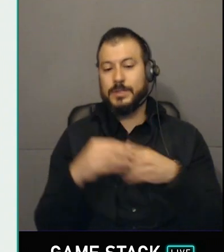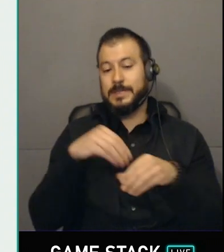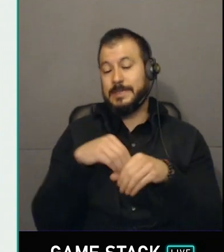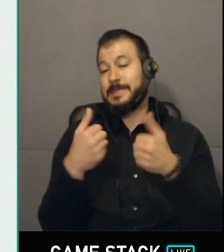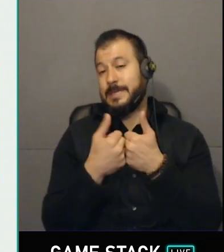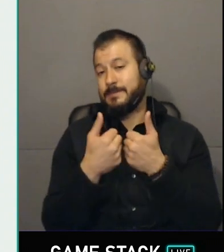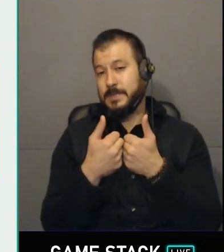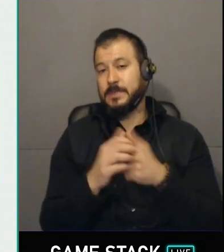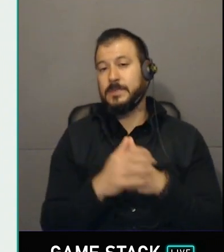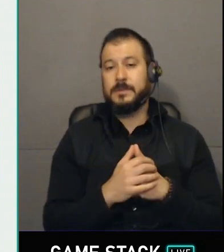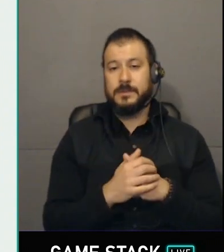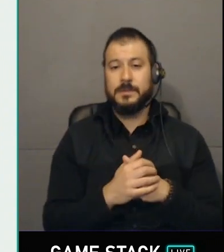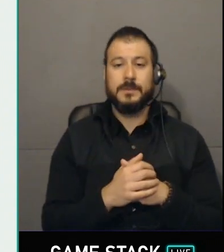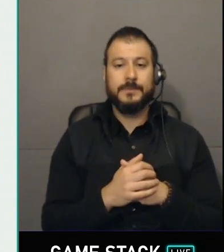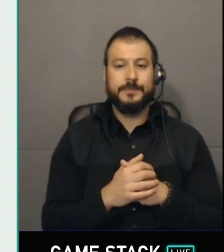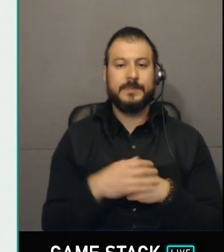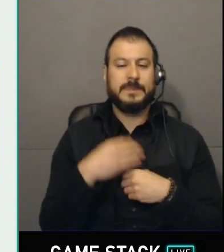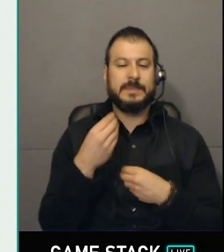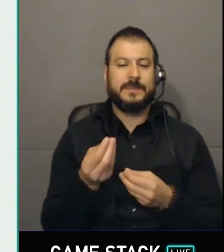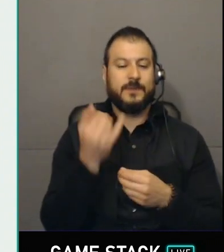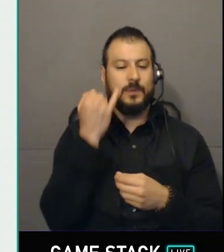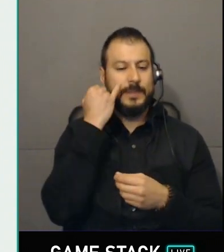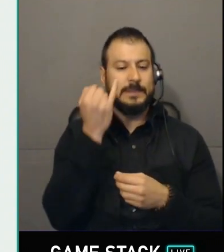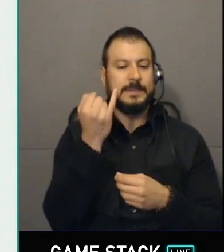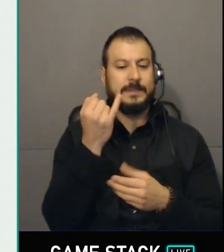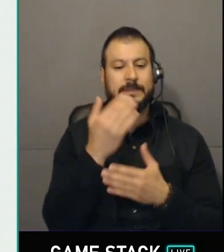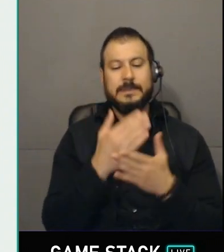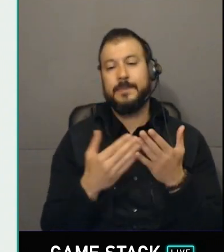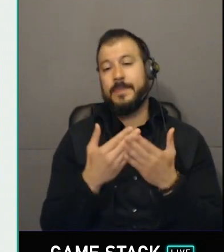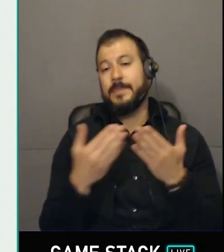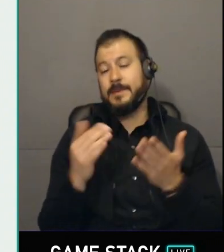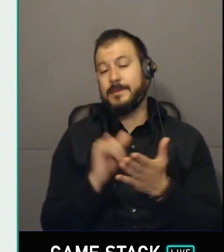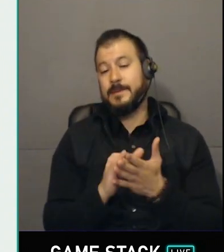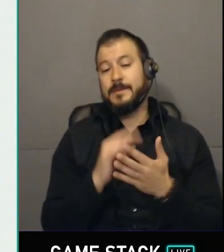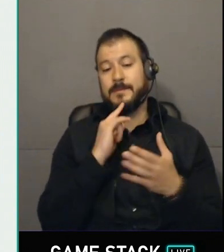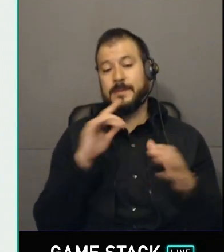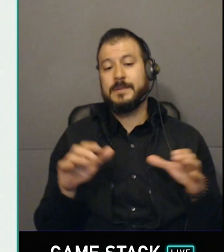and just give you an idea of some of the things that have been done.